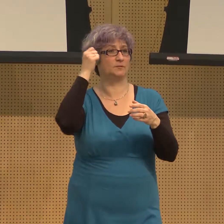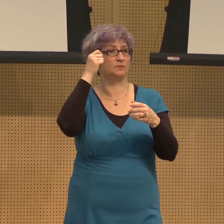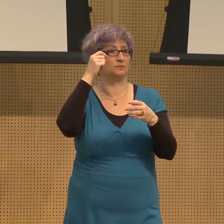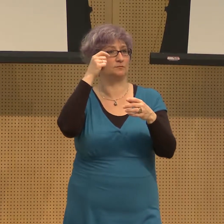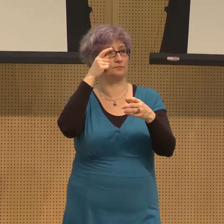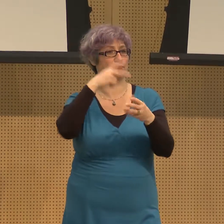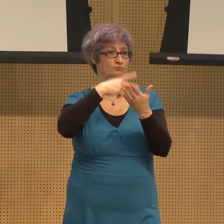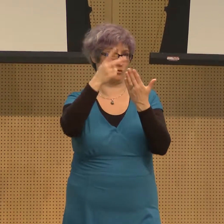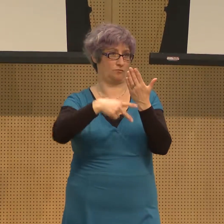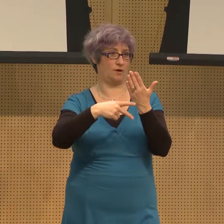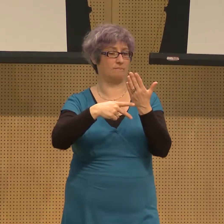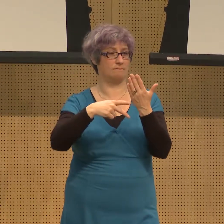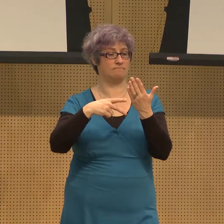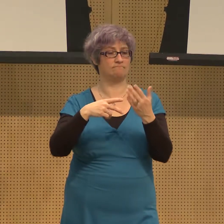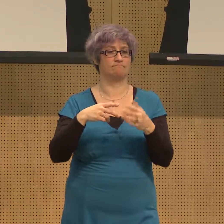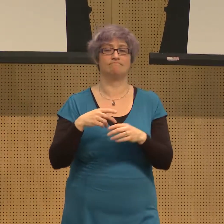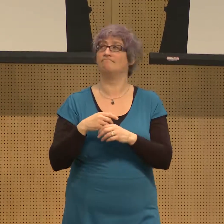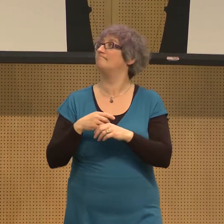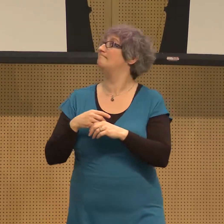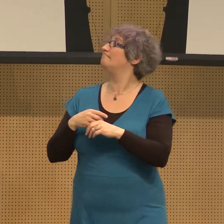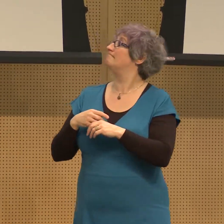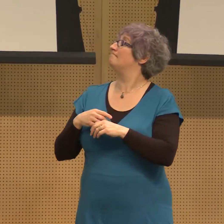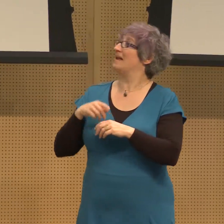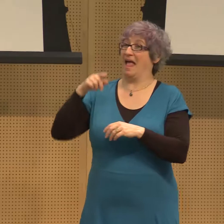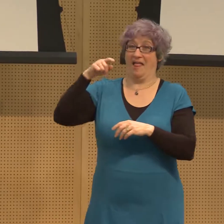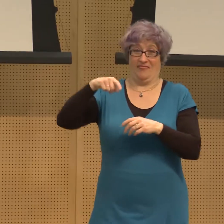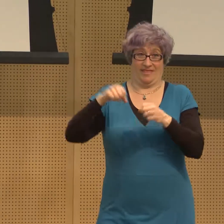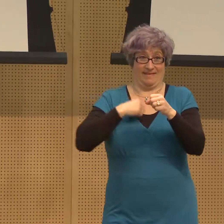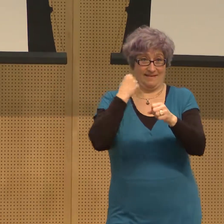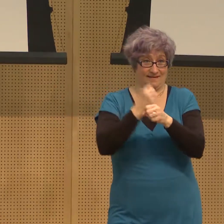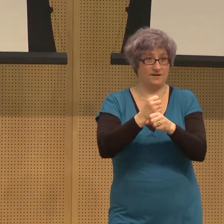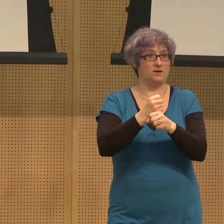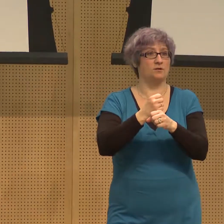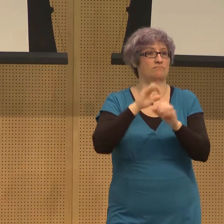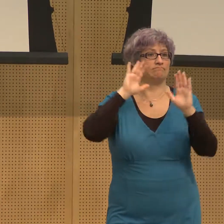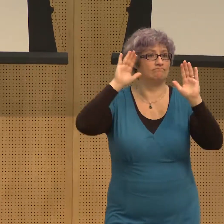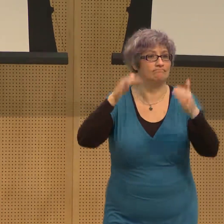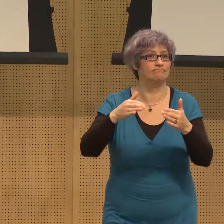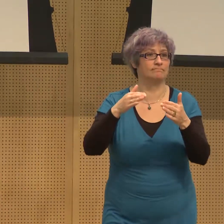and the LSA offers a summer institute.